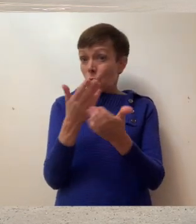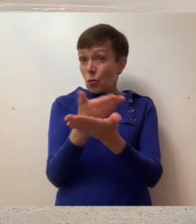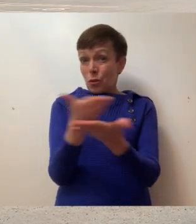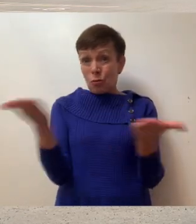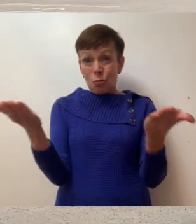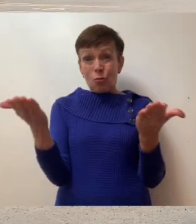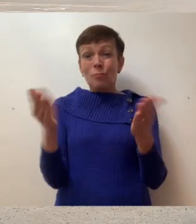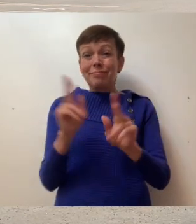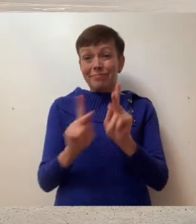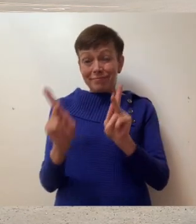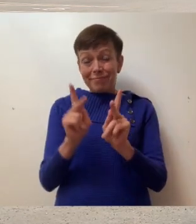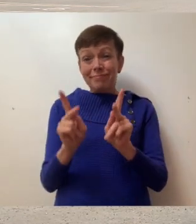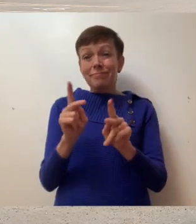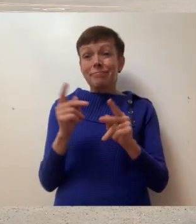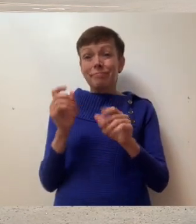this COVID-19 pandemic.